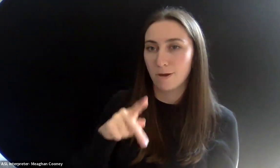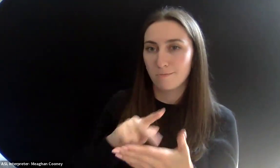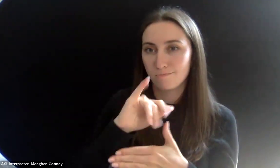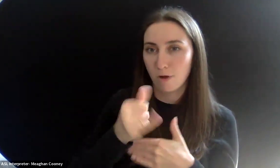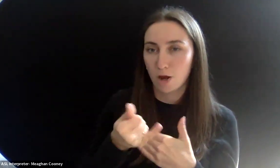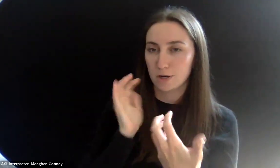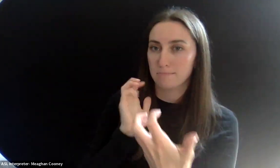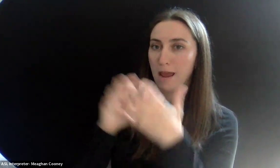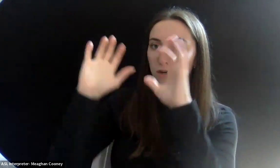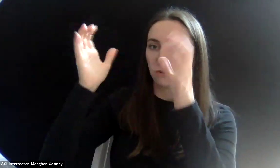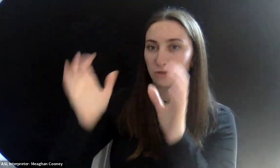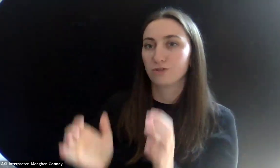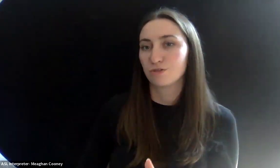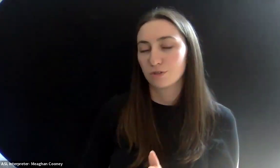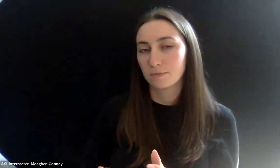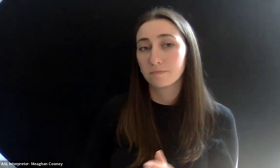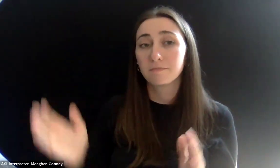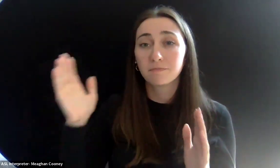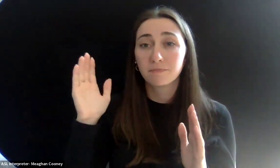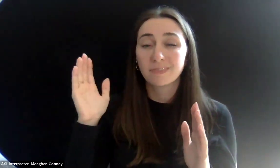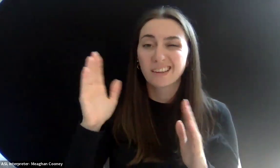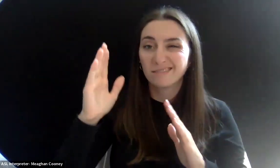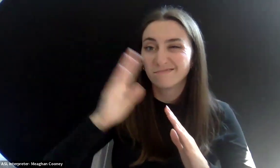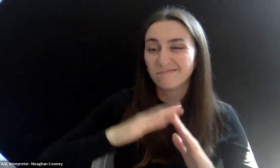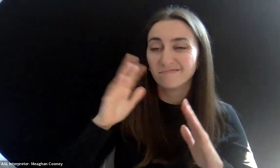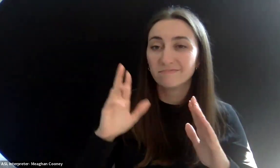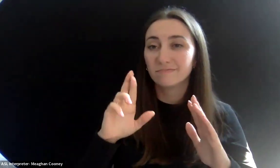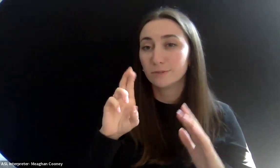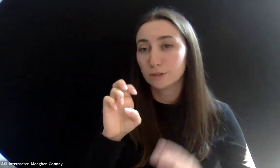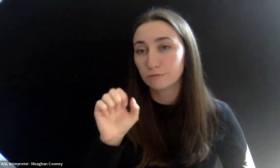So our top category is always real estate development, so a